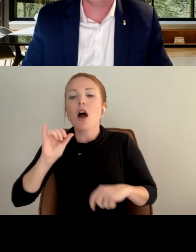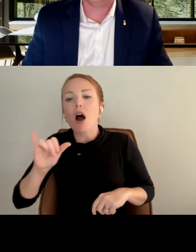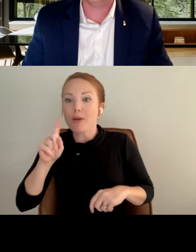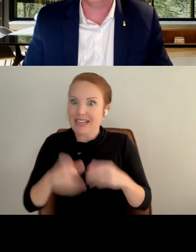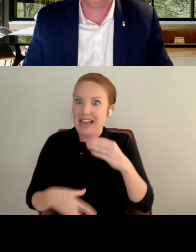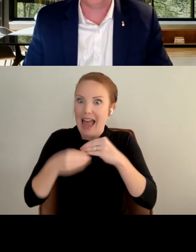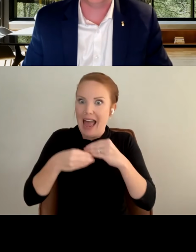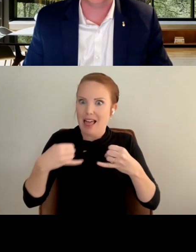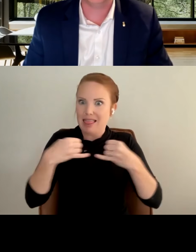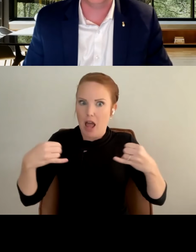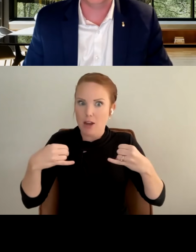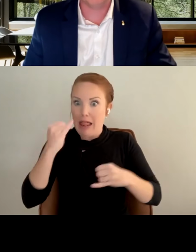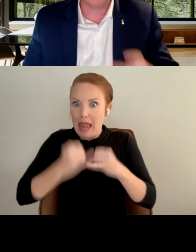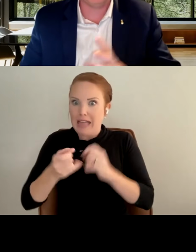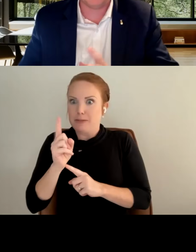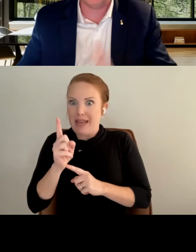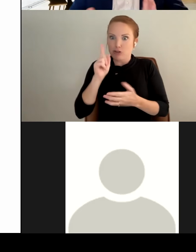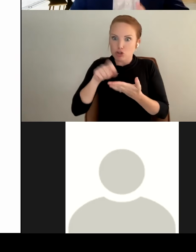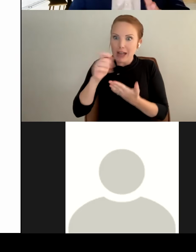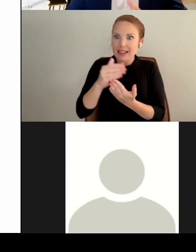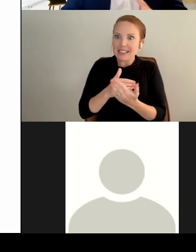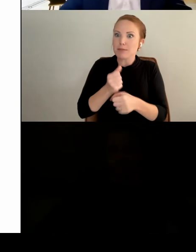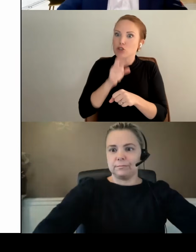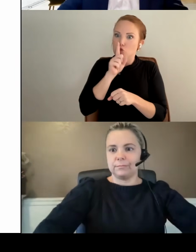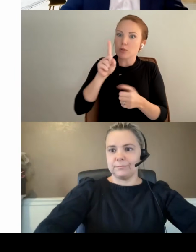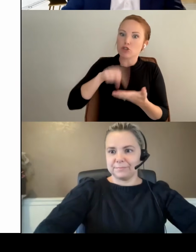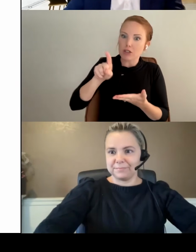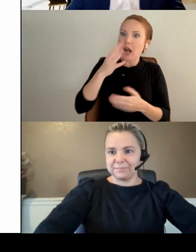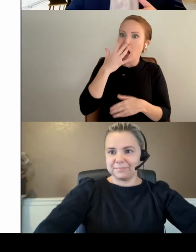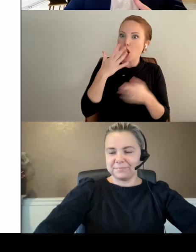checklist to check color contrast. Or maybe we have a thing that says don't change colors but